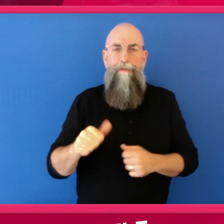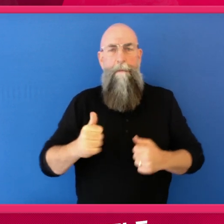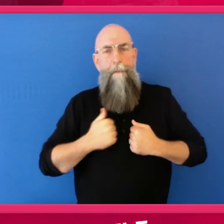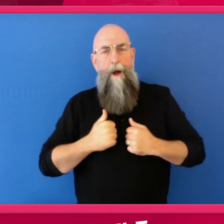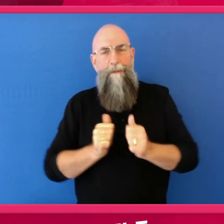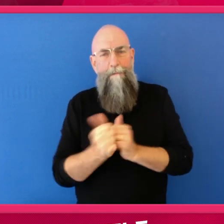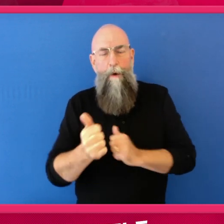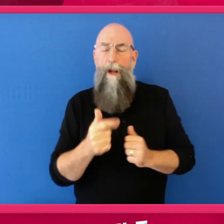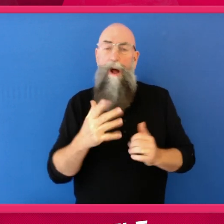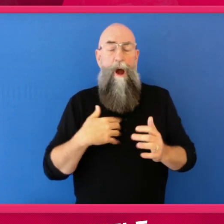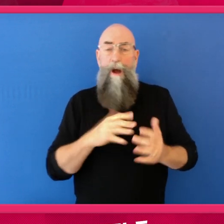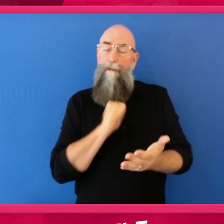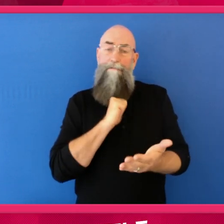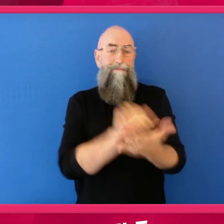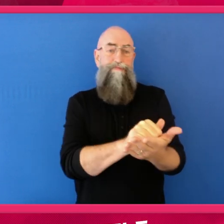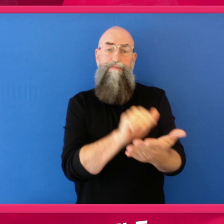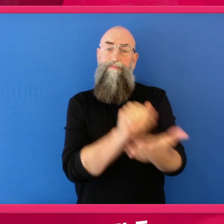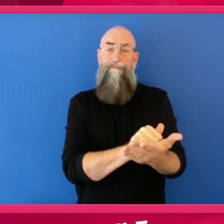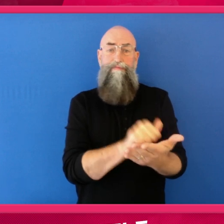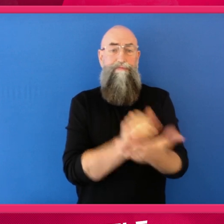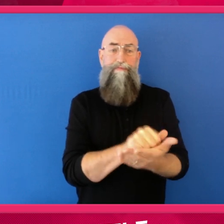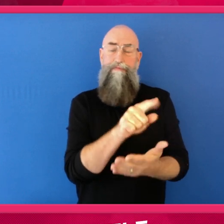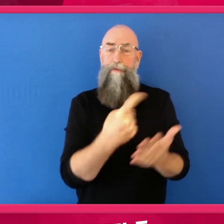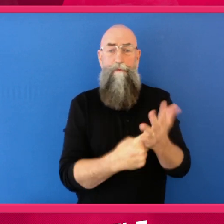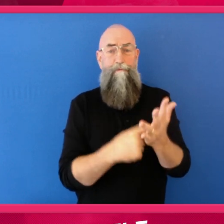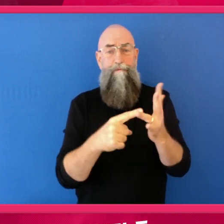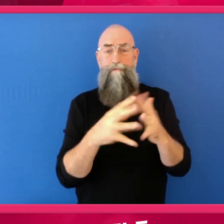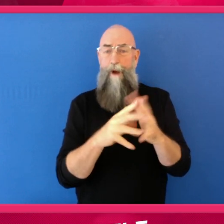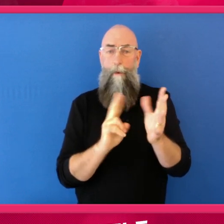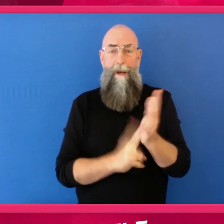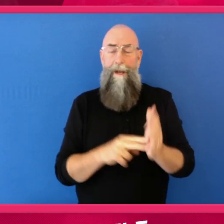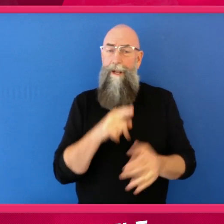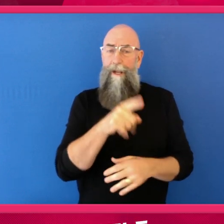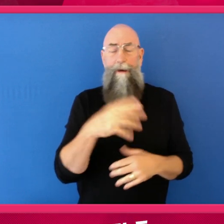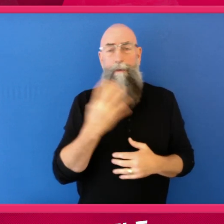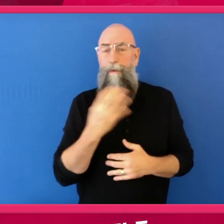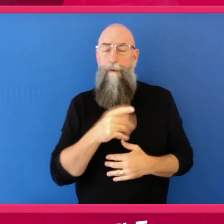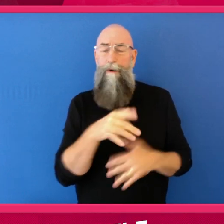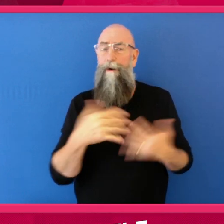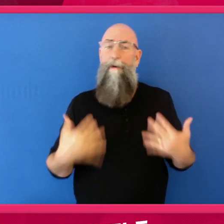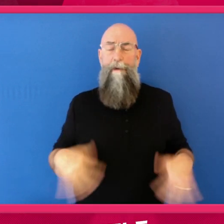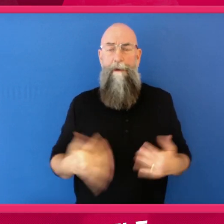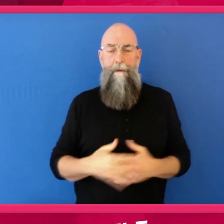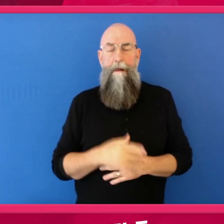just really happy it's worked out how it has. Kurt Fearnley: I want to be your two best